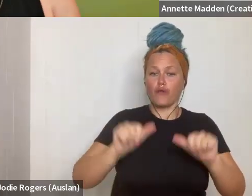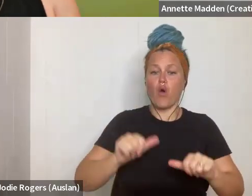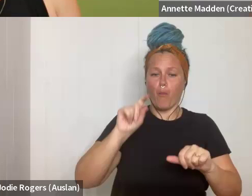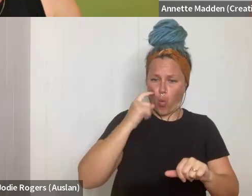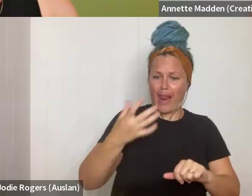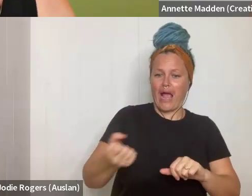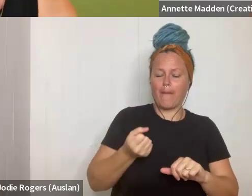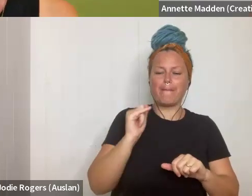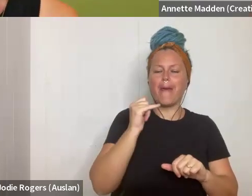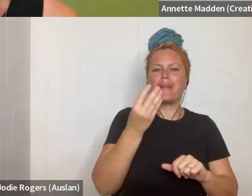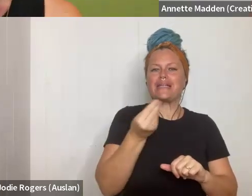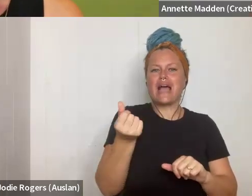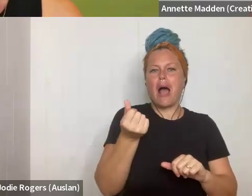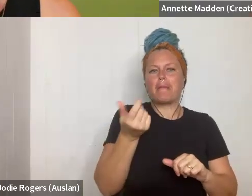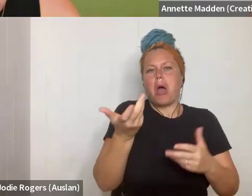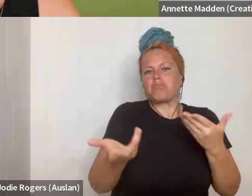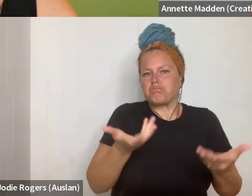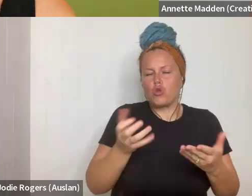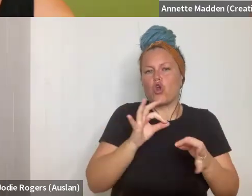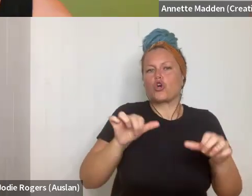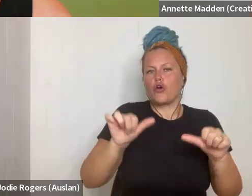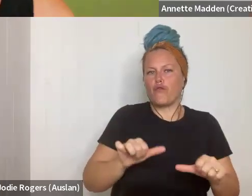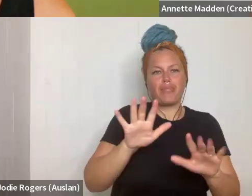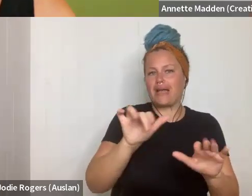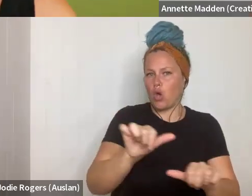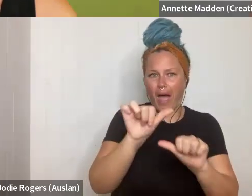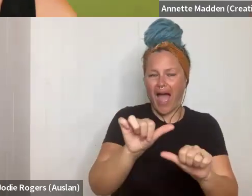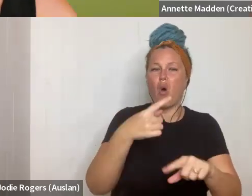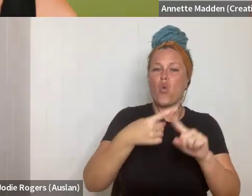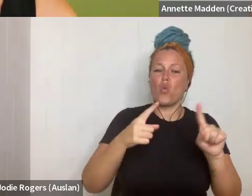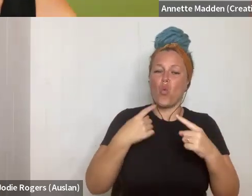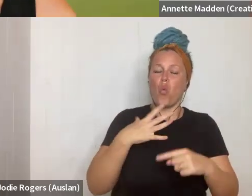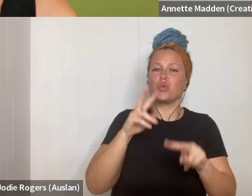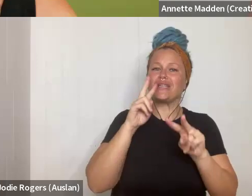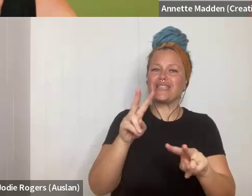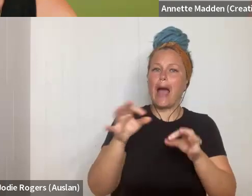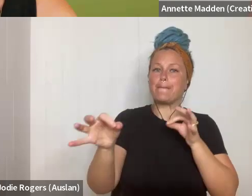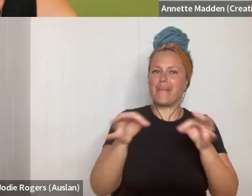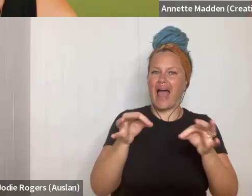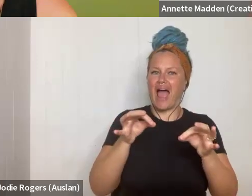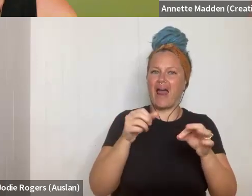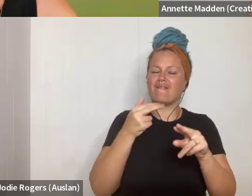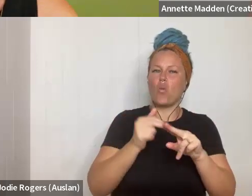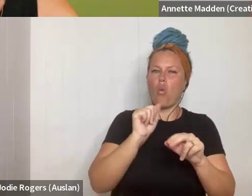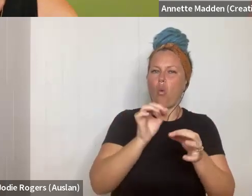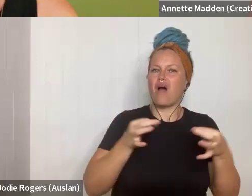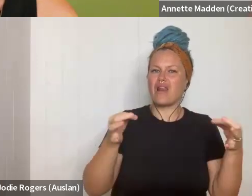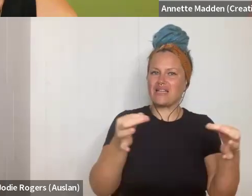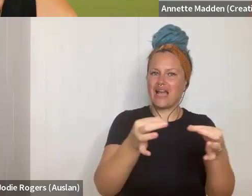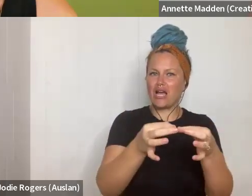other sources of income